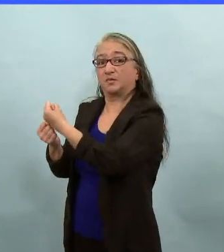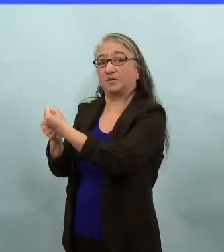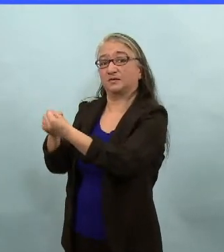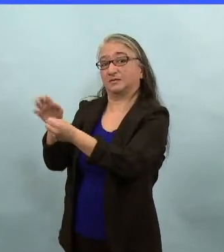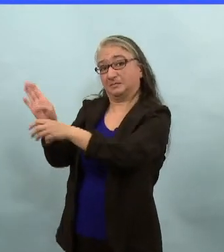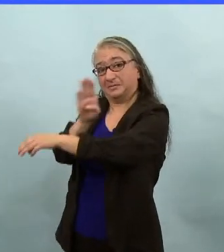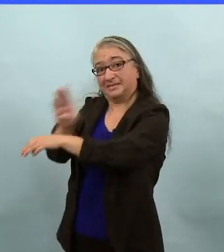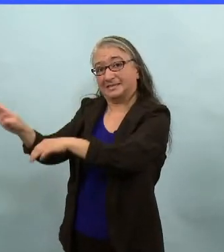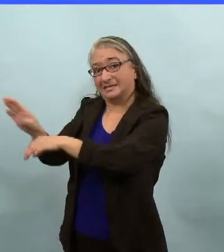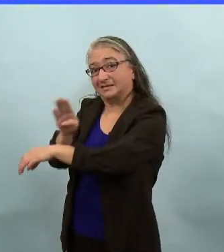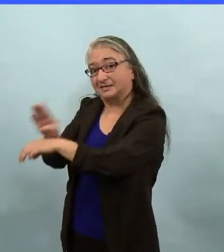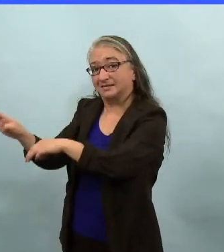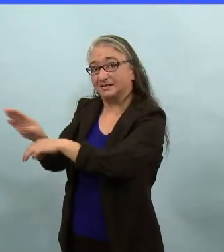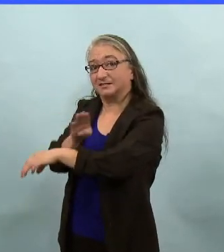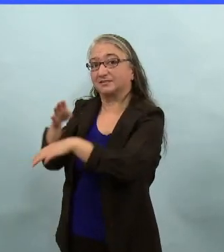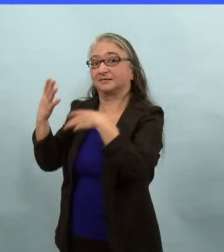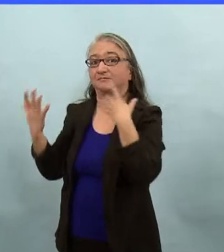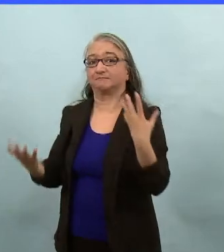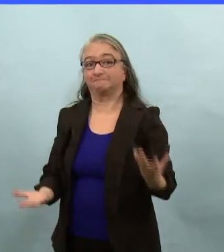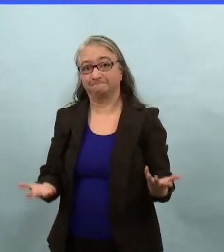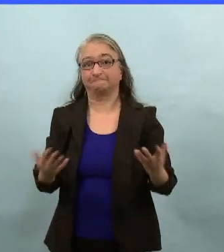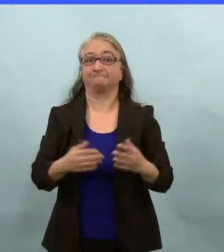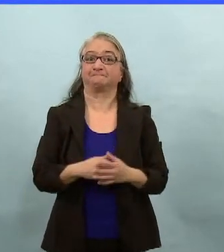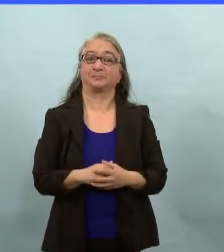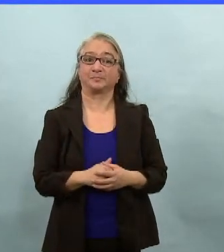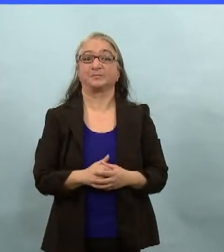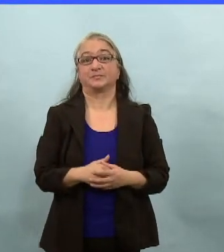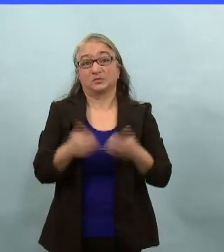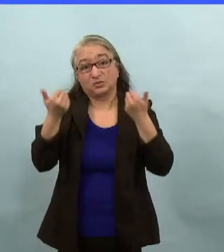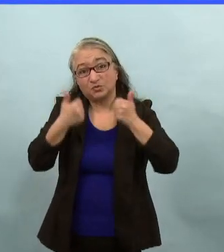that manitobans have the necessary supports to get through this and we will get through